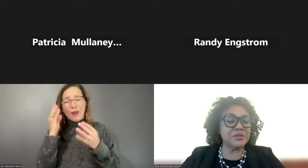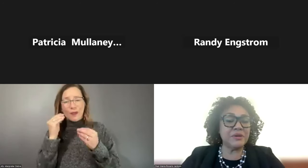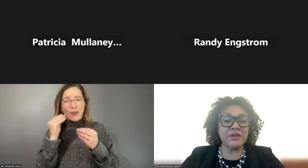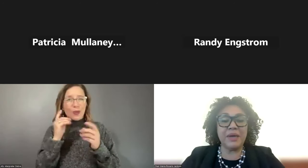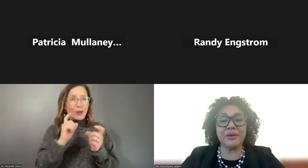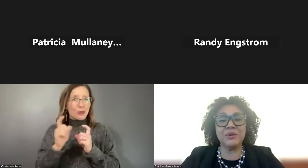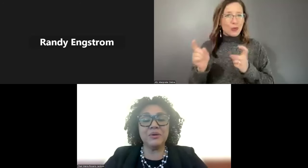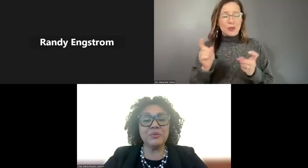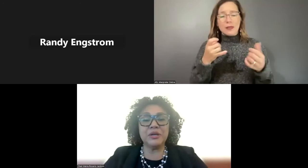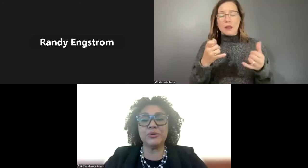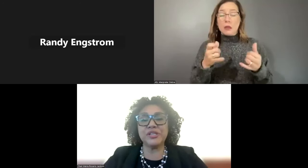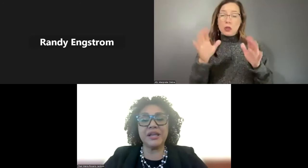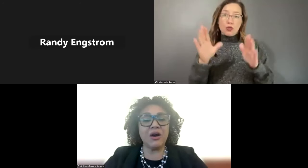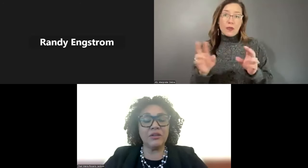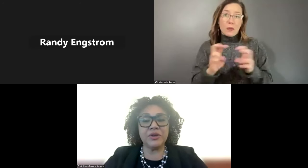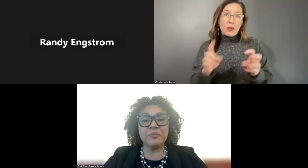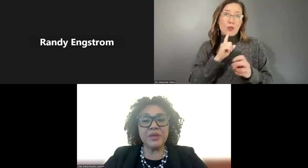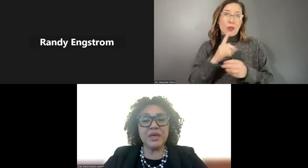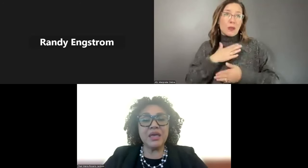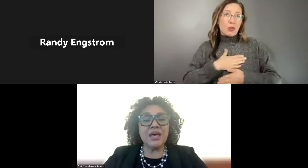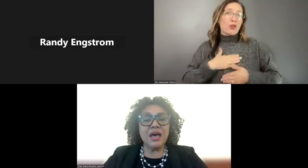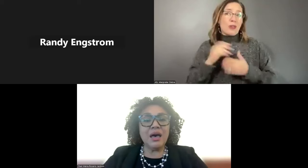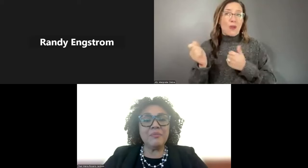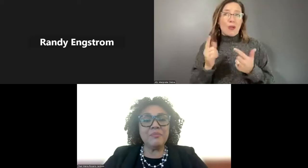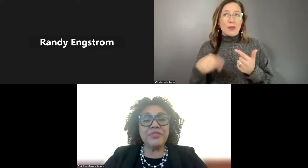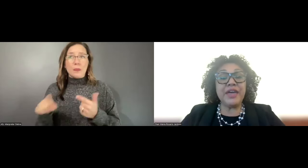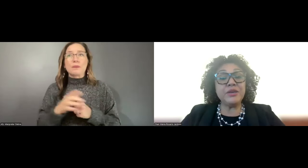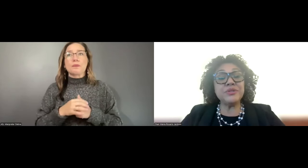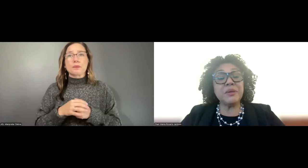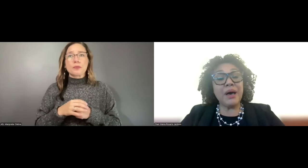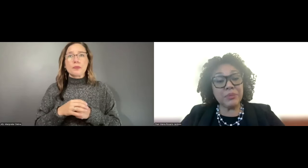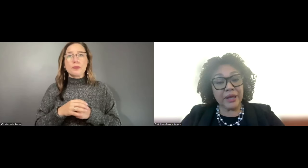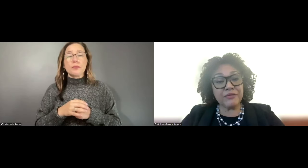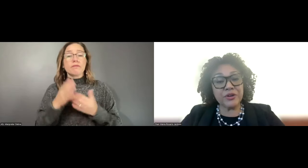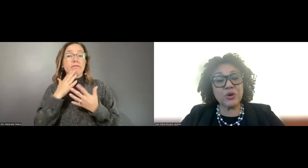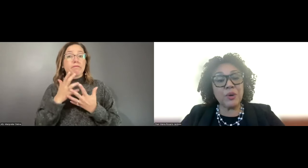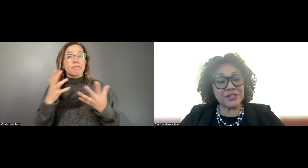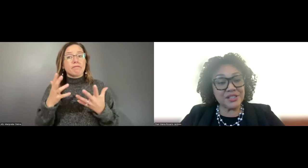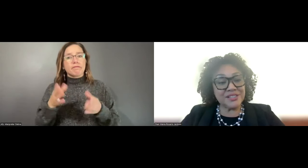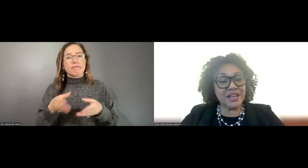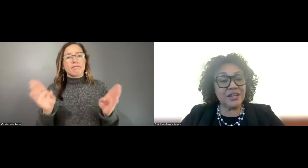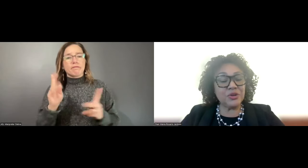terrific panel. Really appreciate all of you. Thank you to the public for your questions and